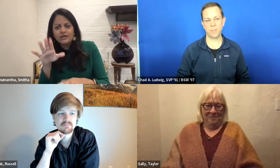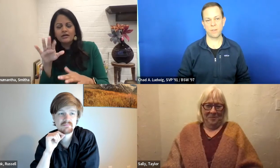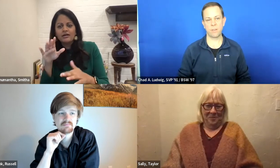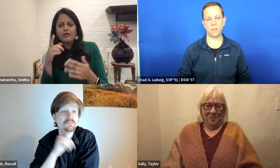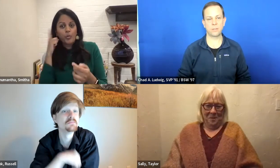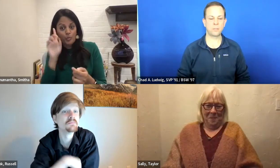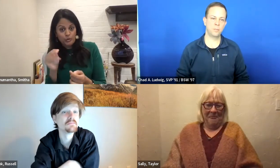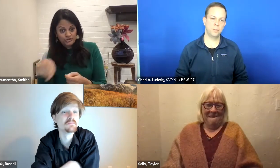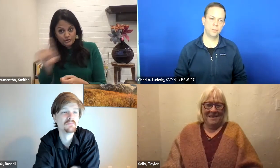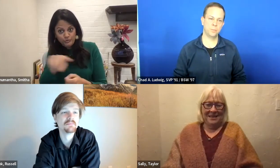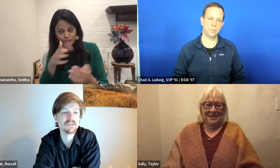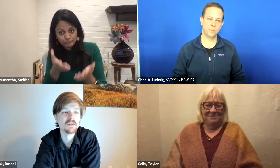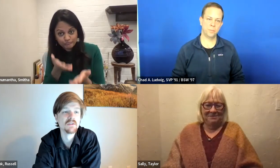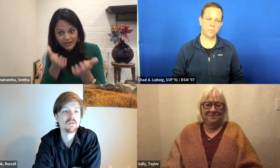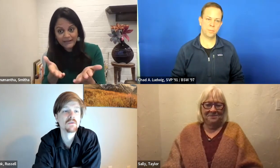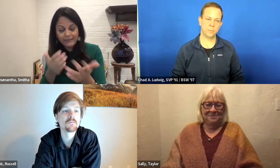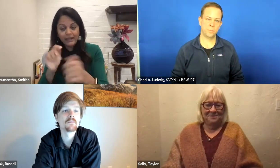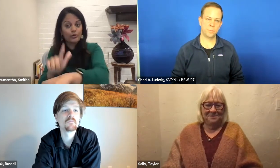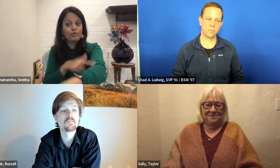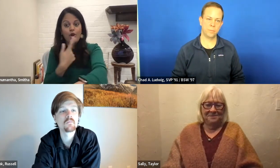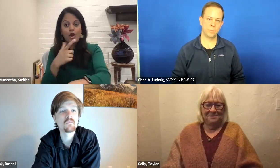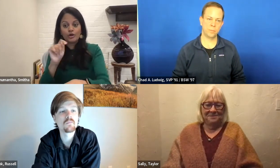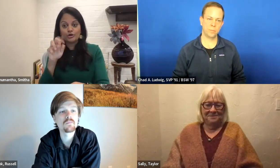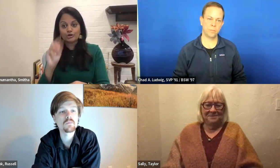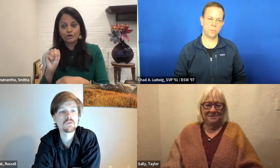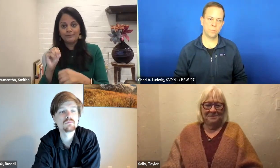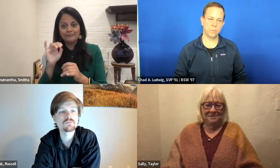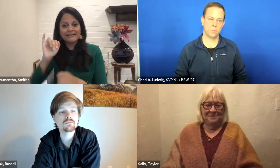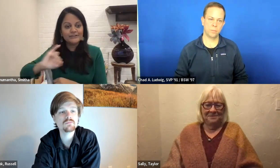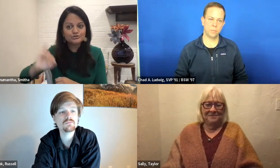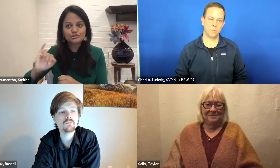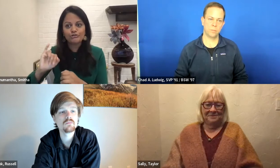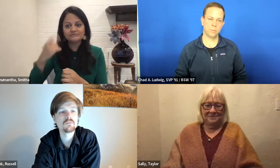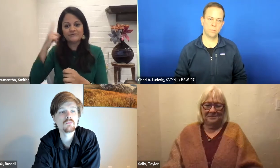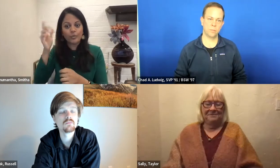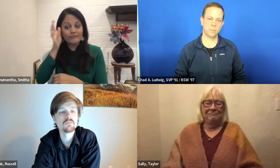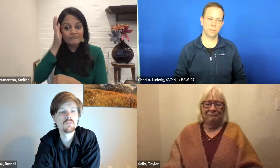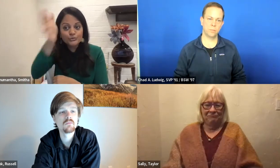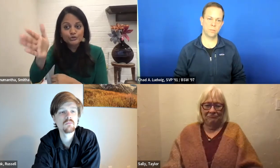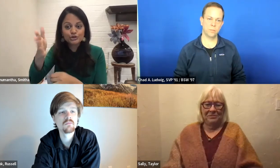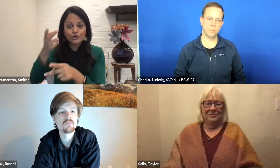I do have another question. Would you recommend long-term insurance